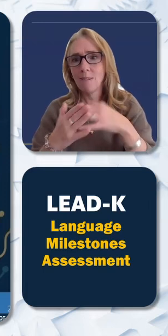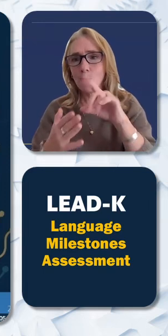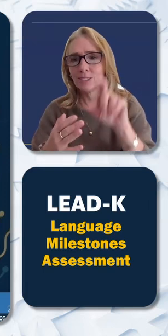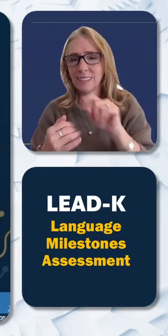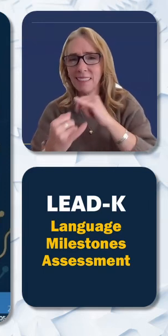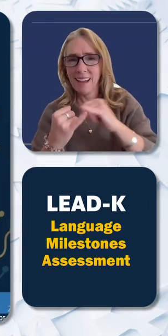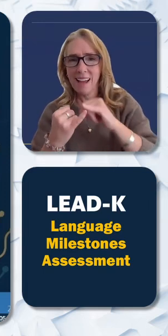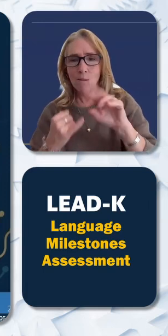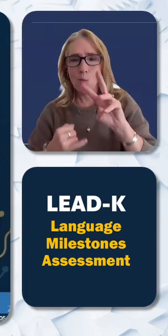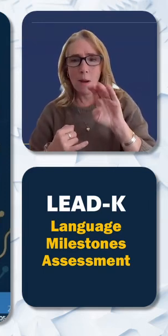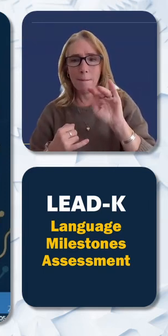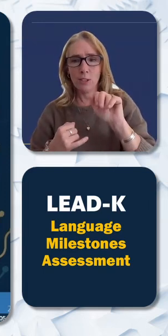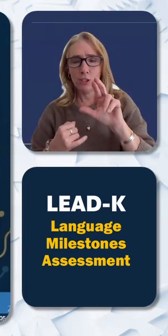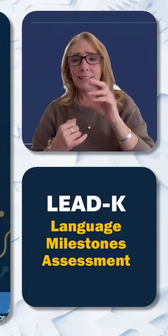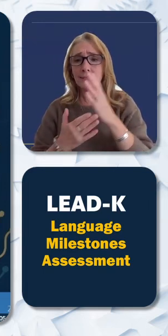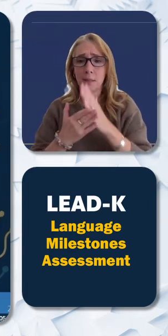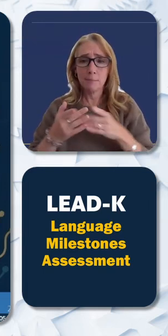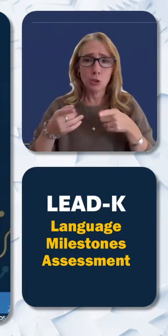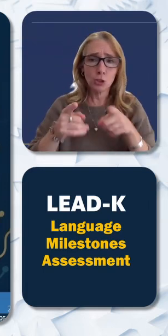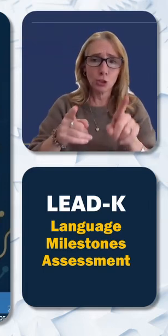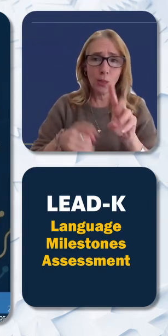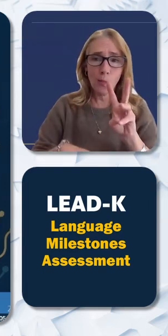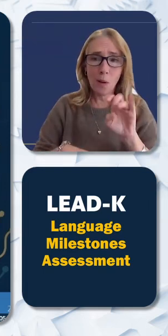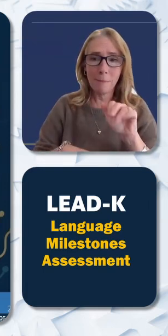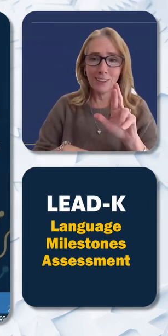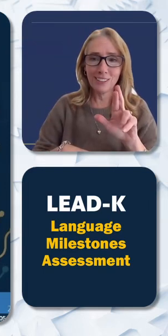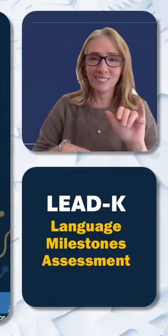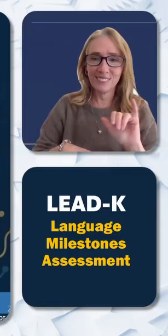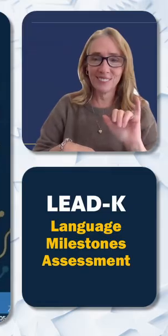Any of your questions at the end of your… of the webinar.